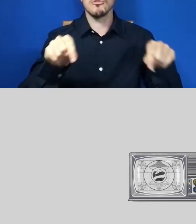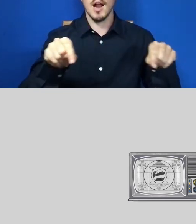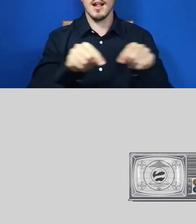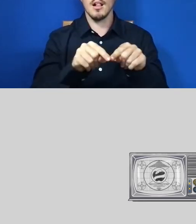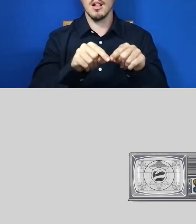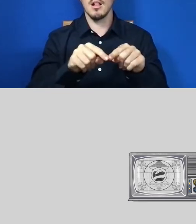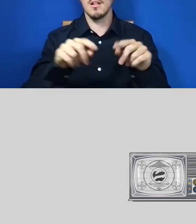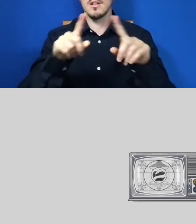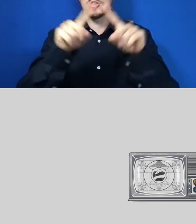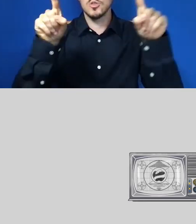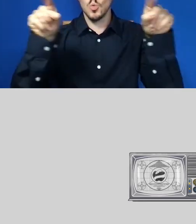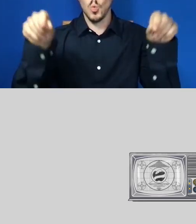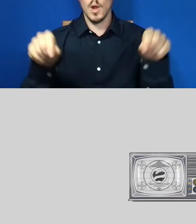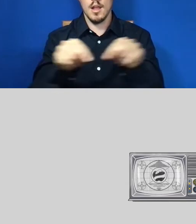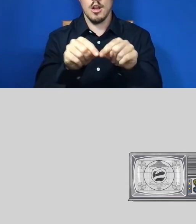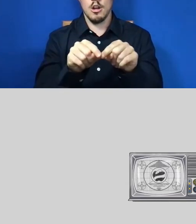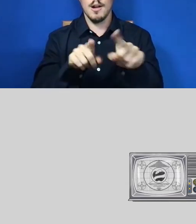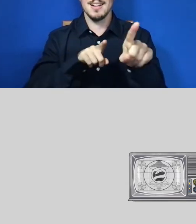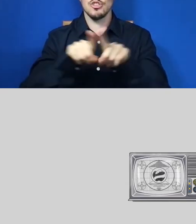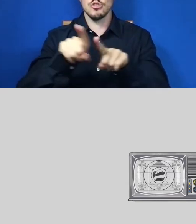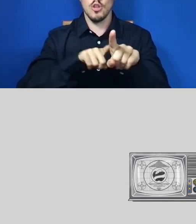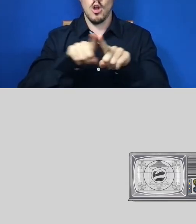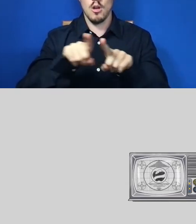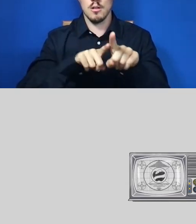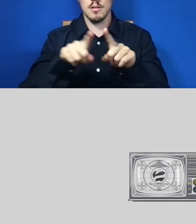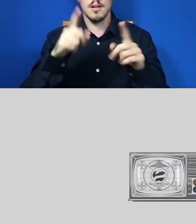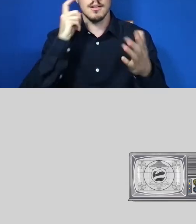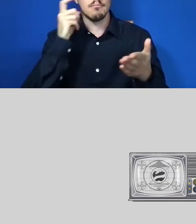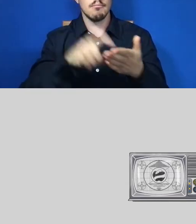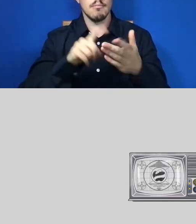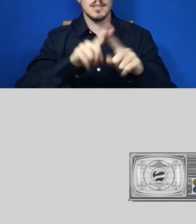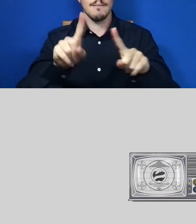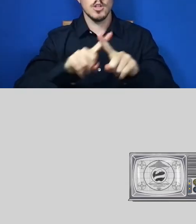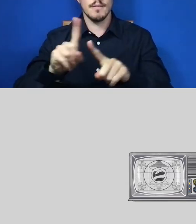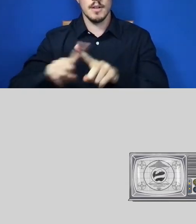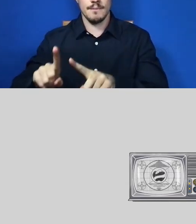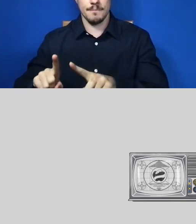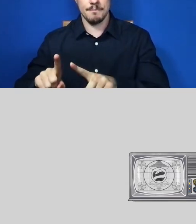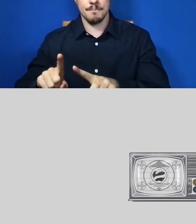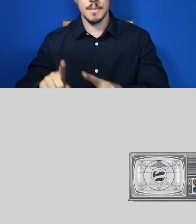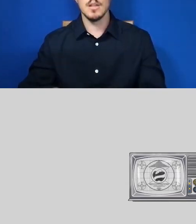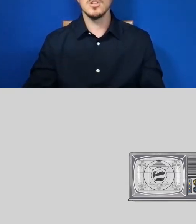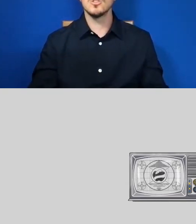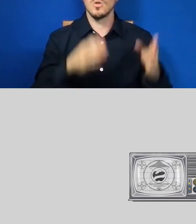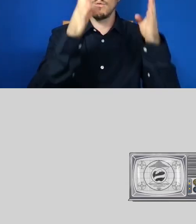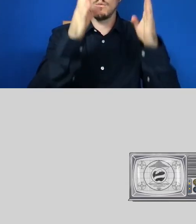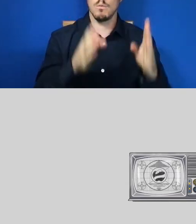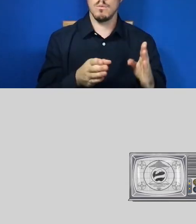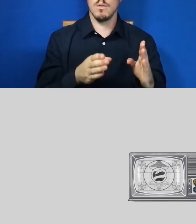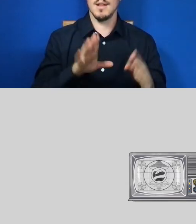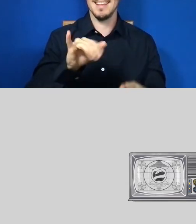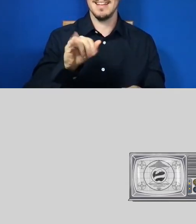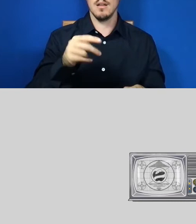square and a star. So we start off with an input layer. The input layer will take in our input